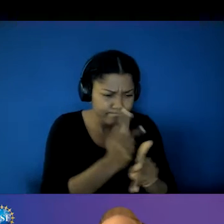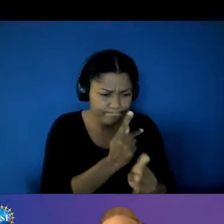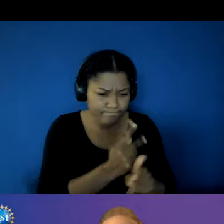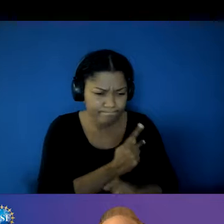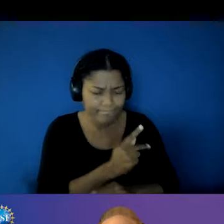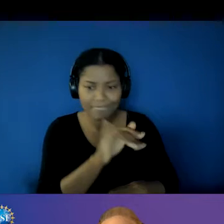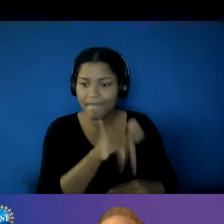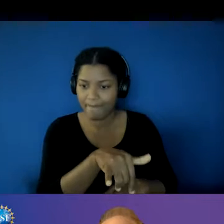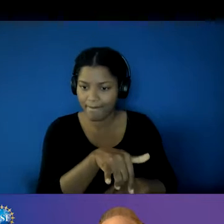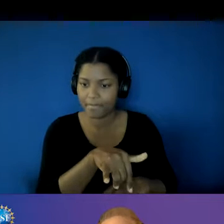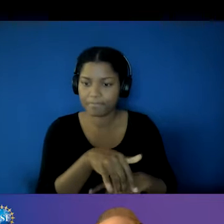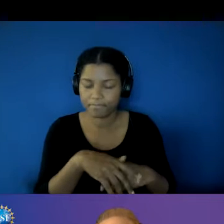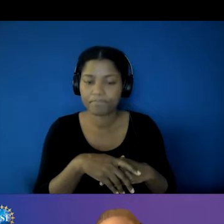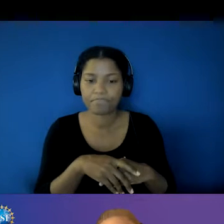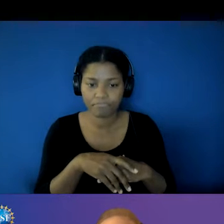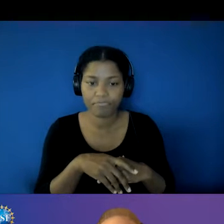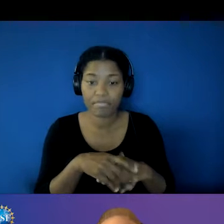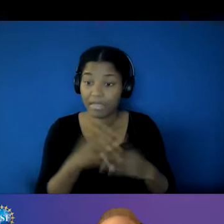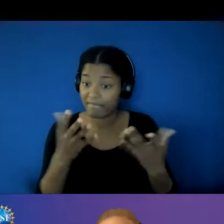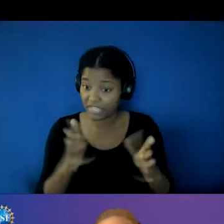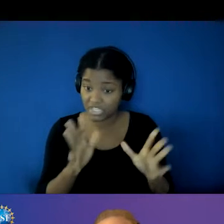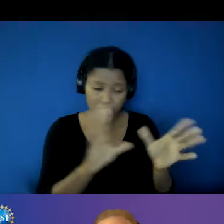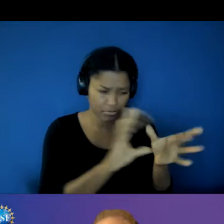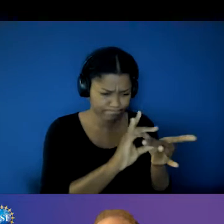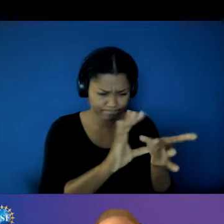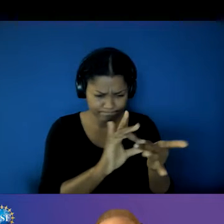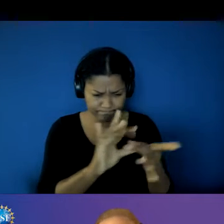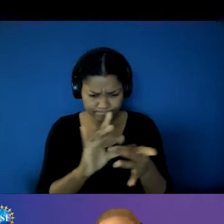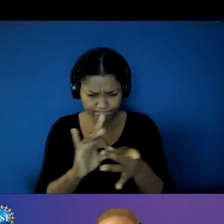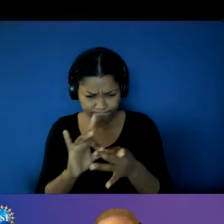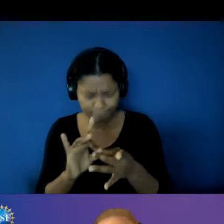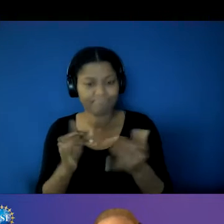And, ultimately you put it all together and you find out that it isn't as successful